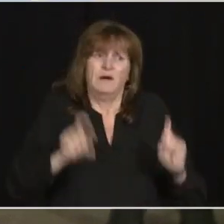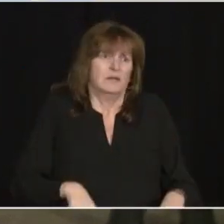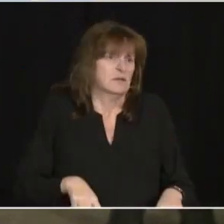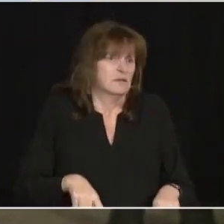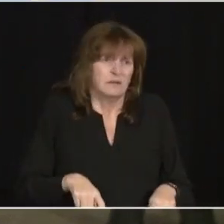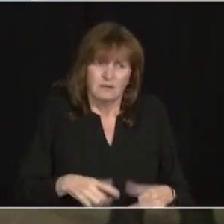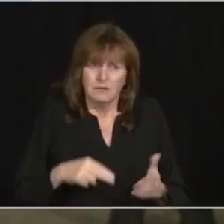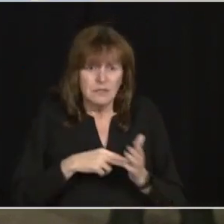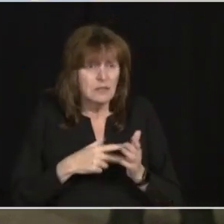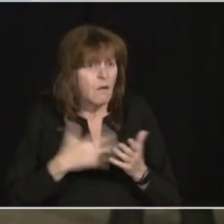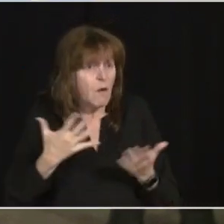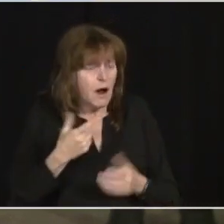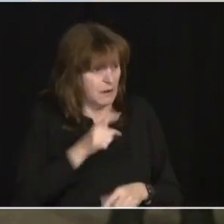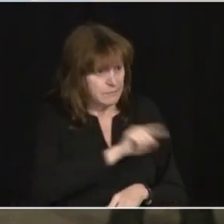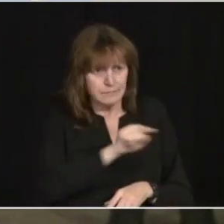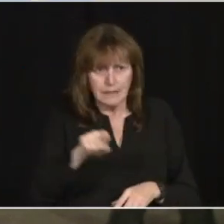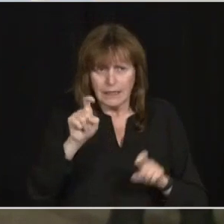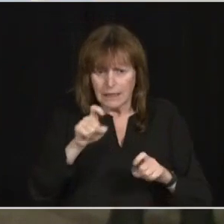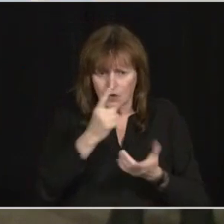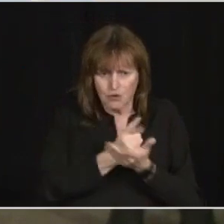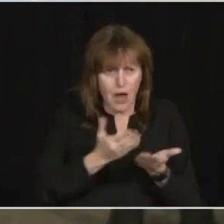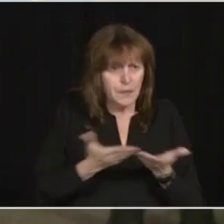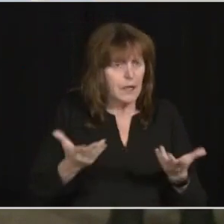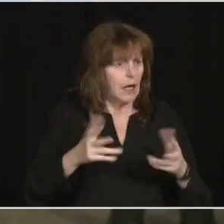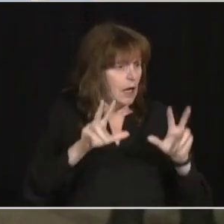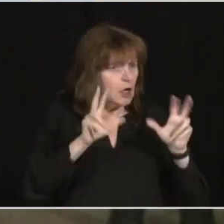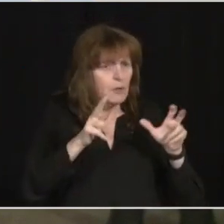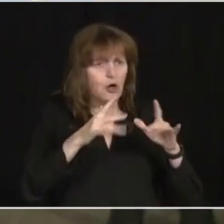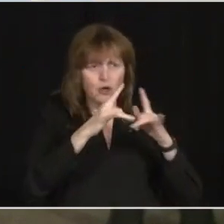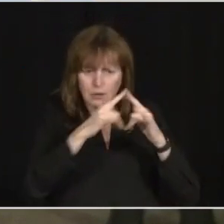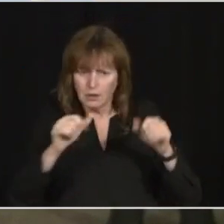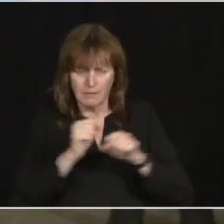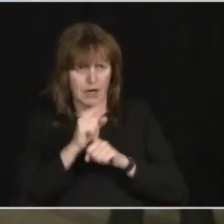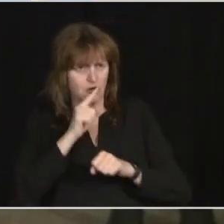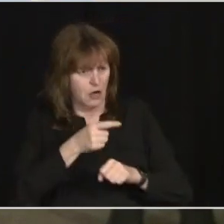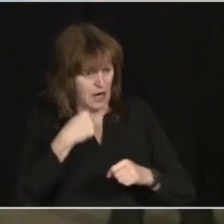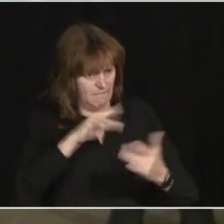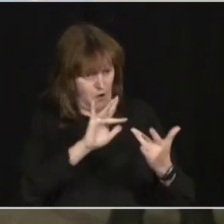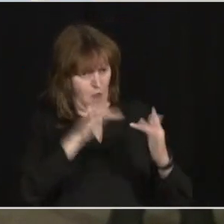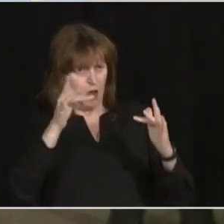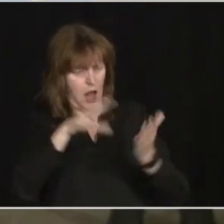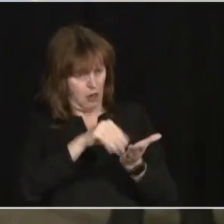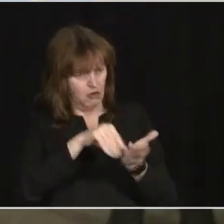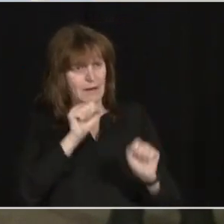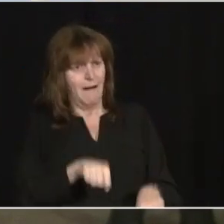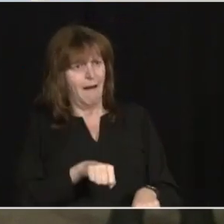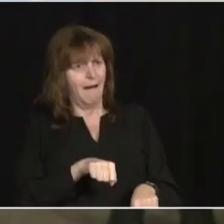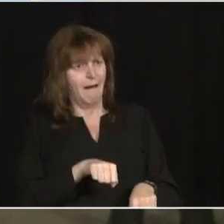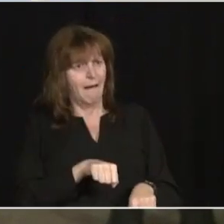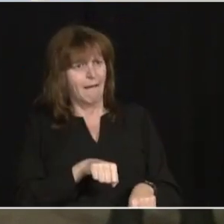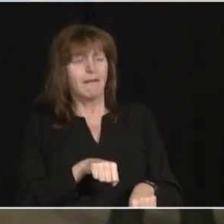today facilitate online learning. That's why we've worked out a new partnership